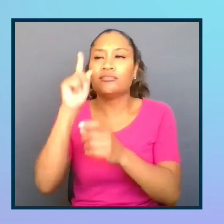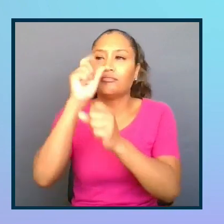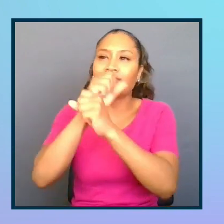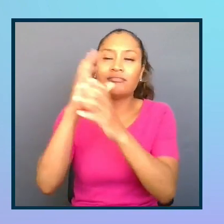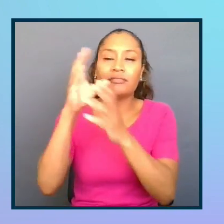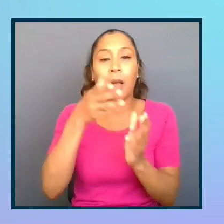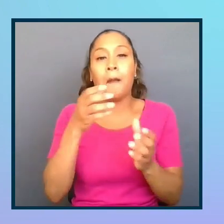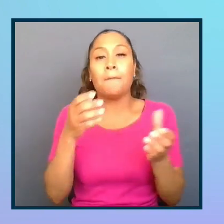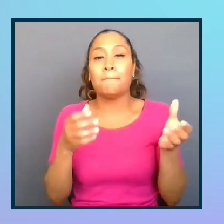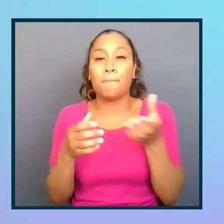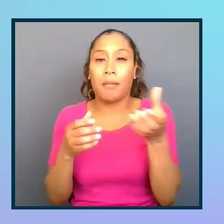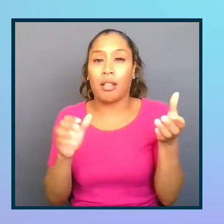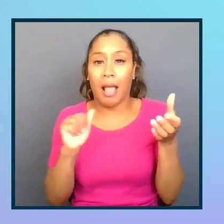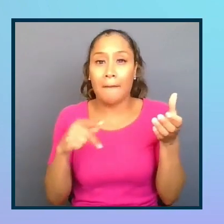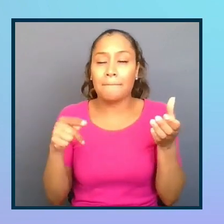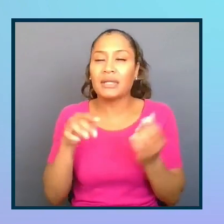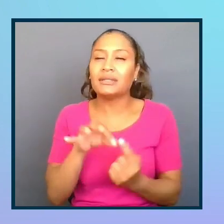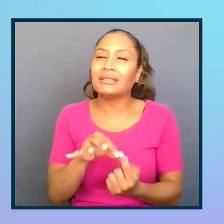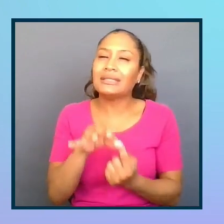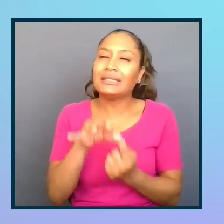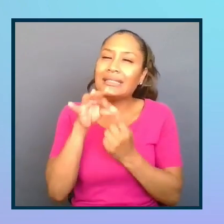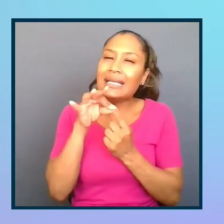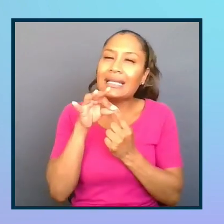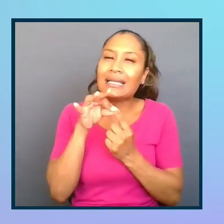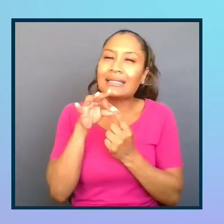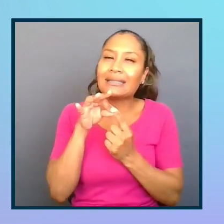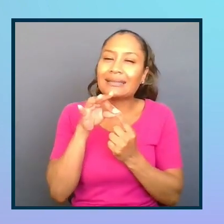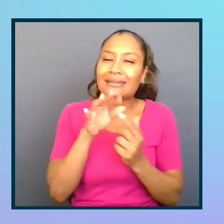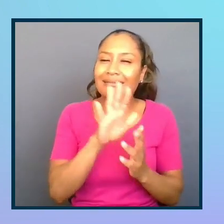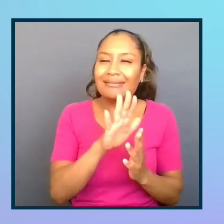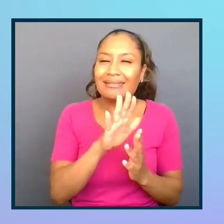compared to web for designing accessible experiences?